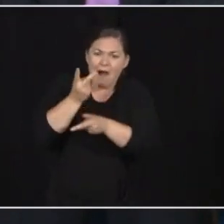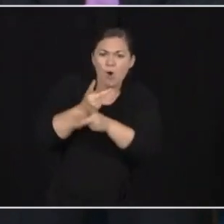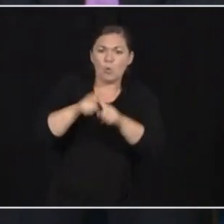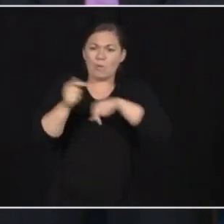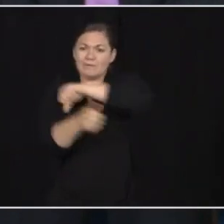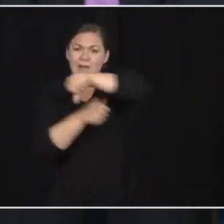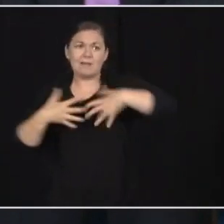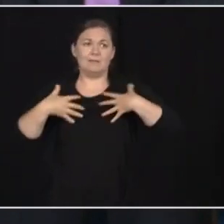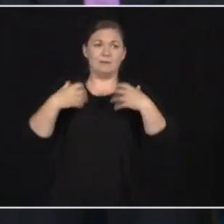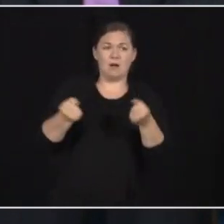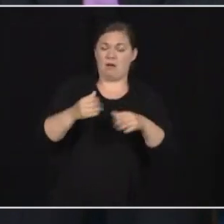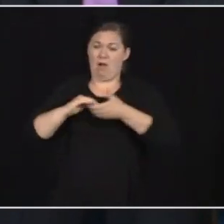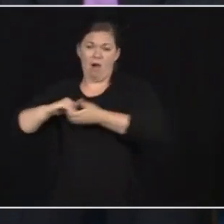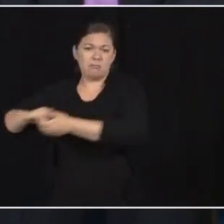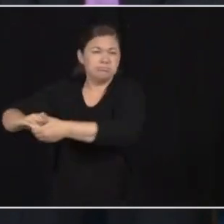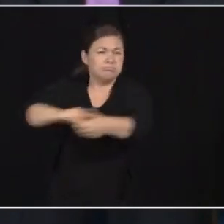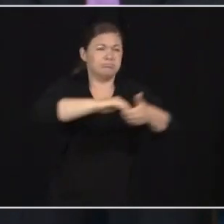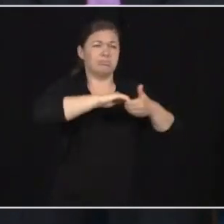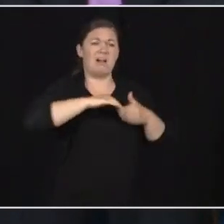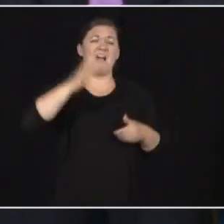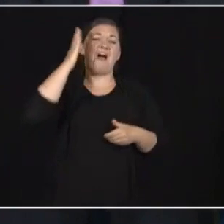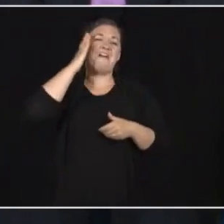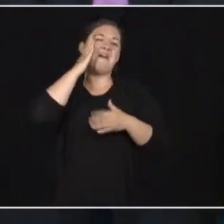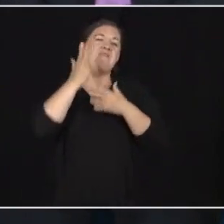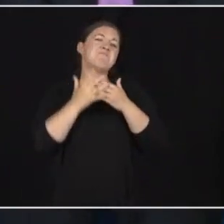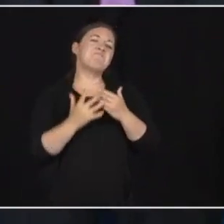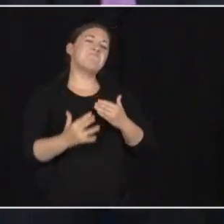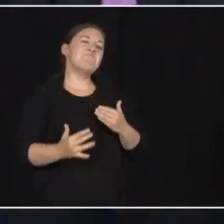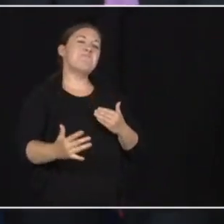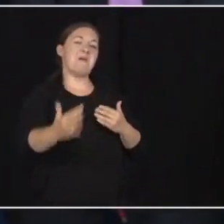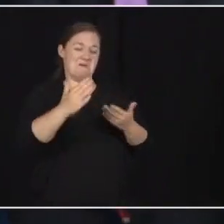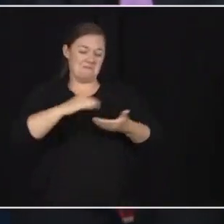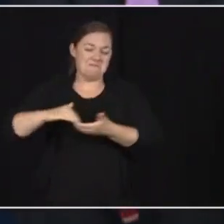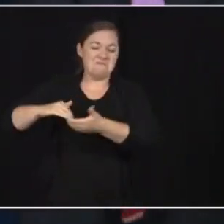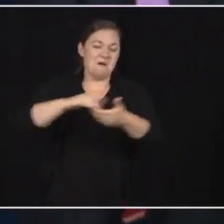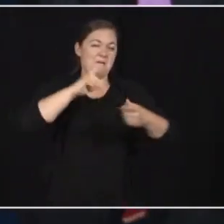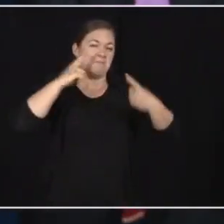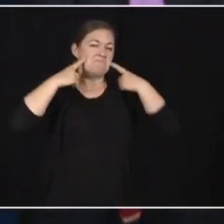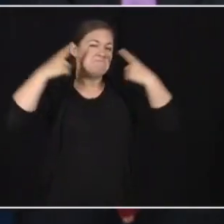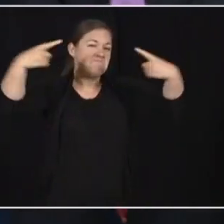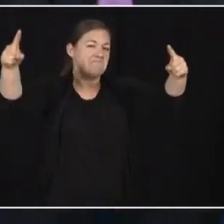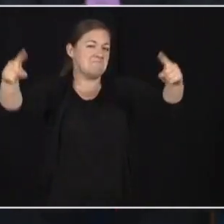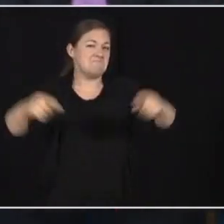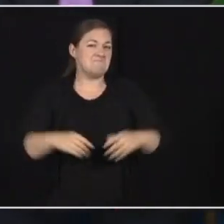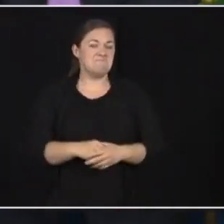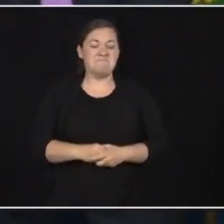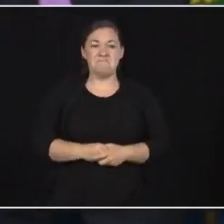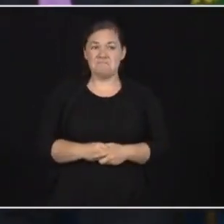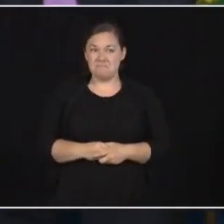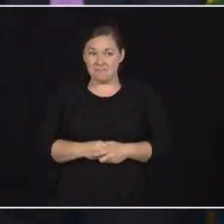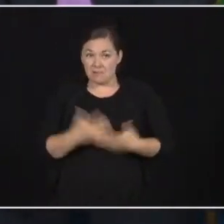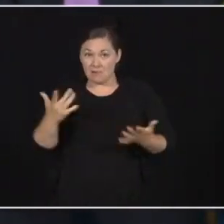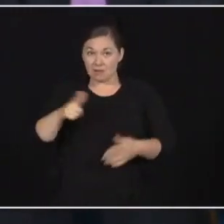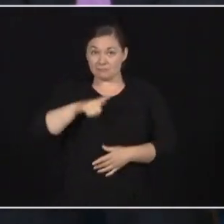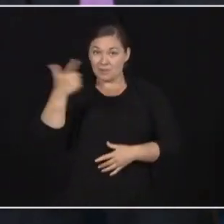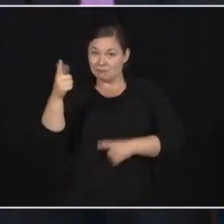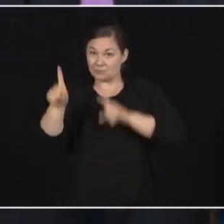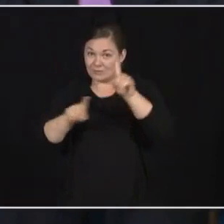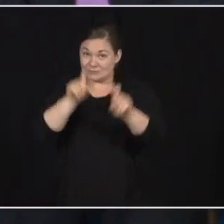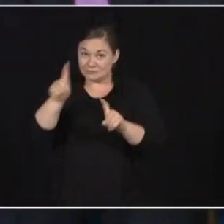This is because of the way that we have all pulled together the last few months I have every confidence that we will make it the rest of the